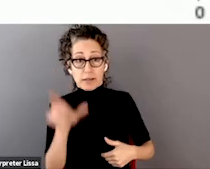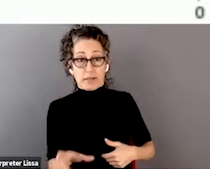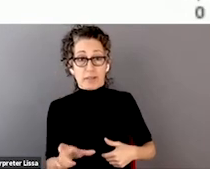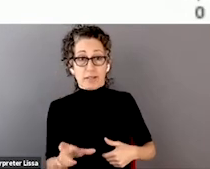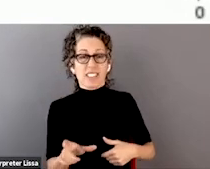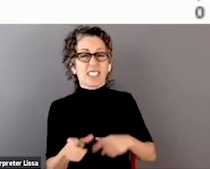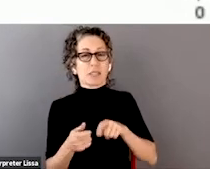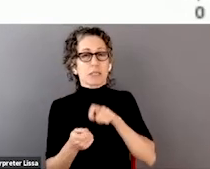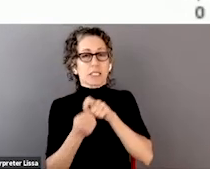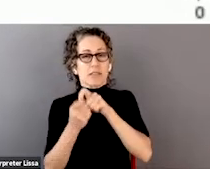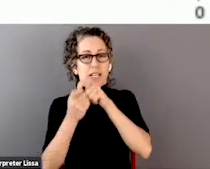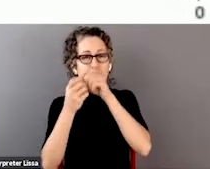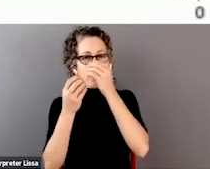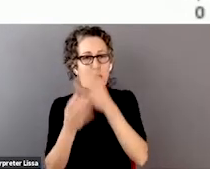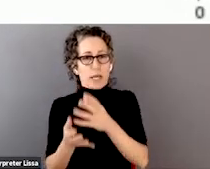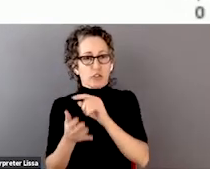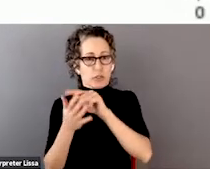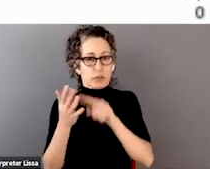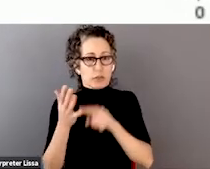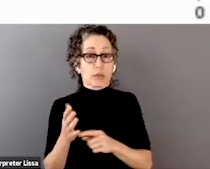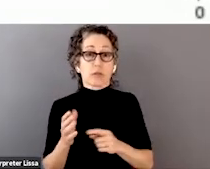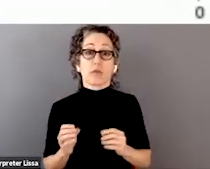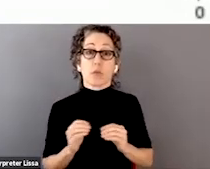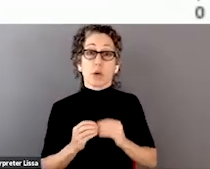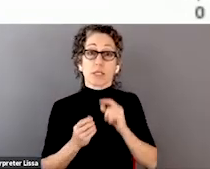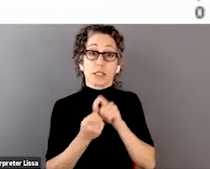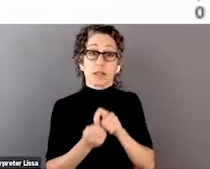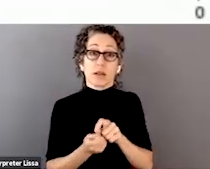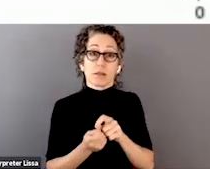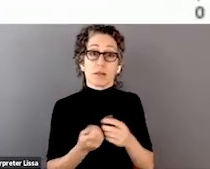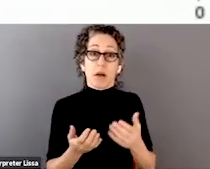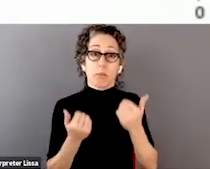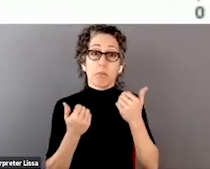For more details, please come visit us at the poster session. Thank you.